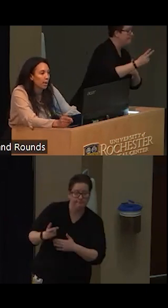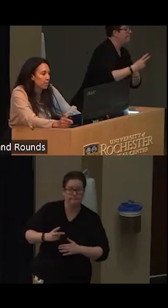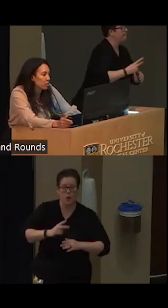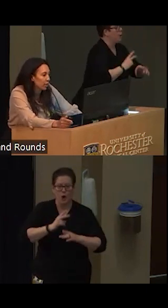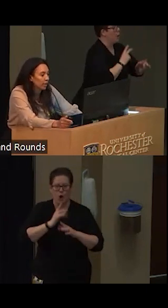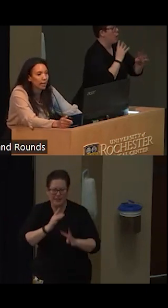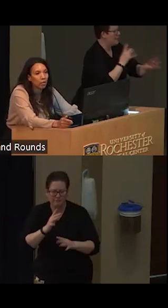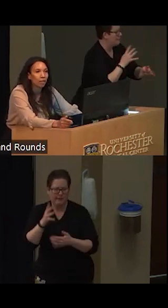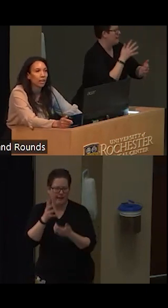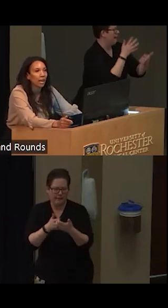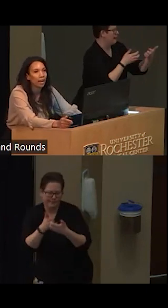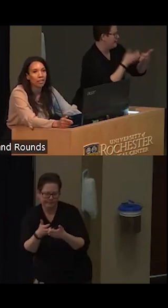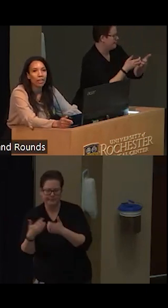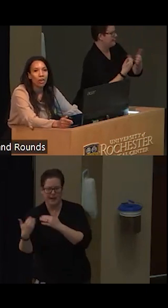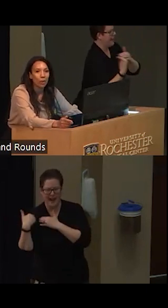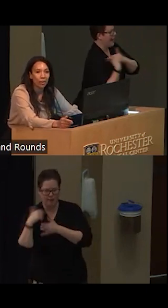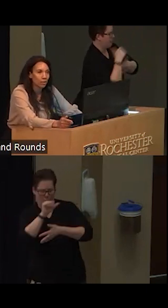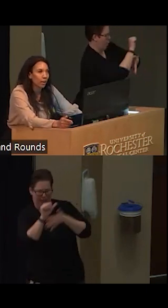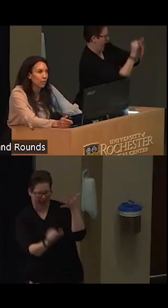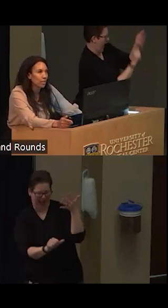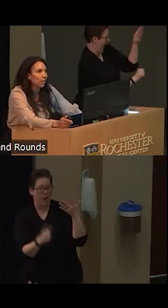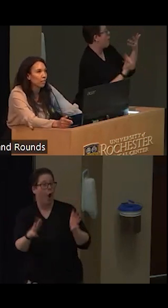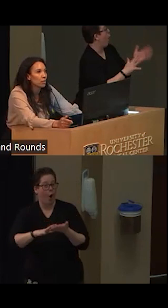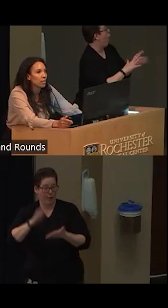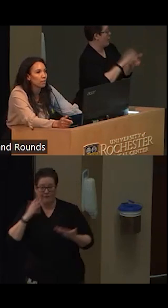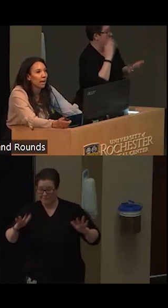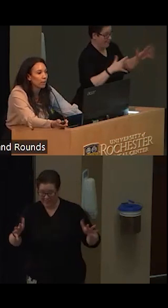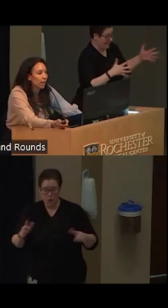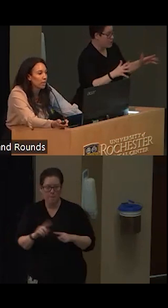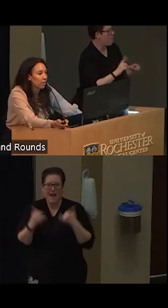adaptation and accountability and awareness okay we did all of those things but how do we actually